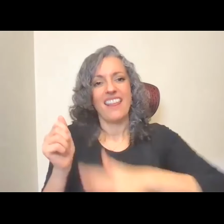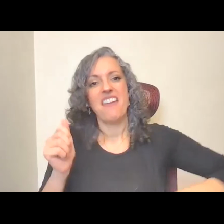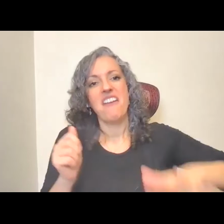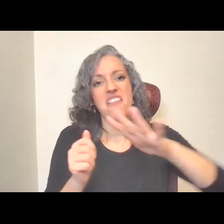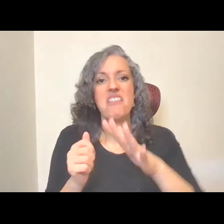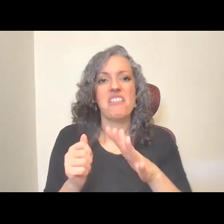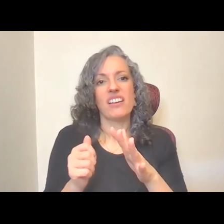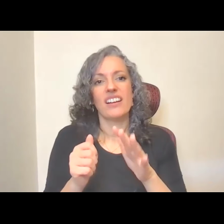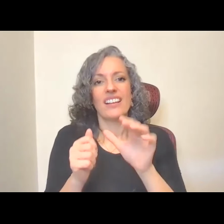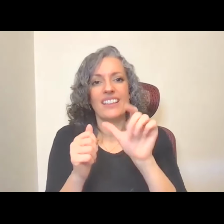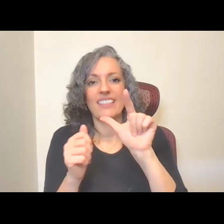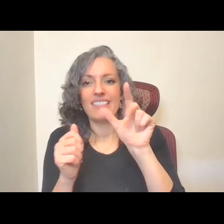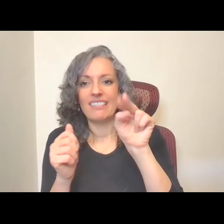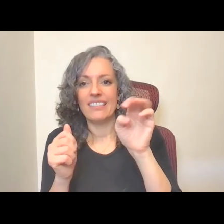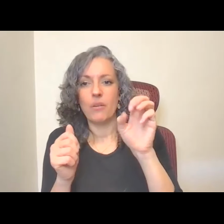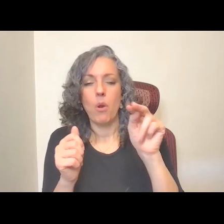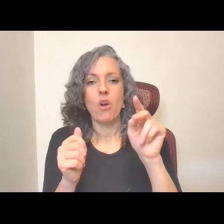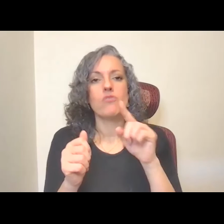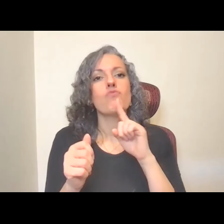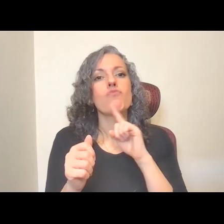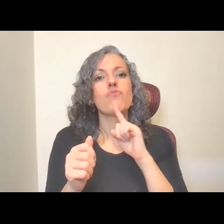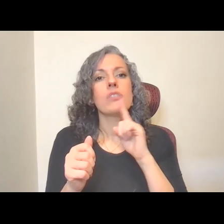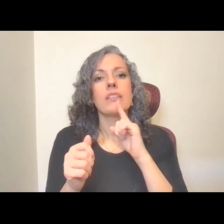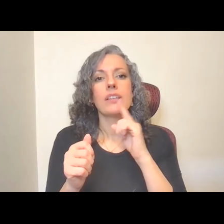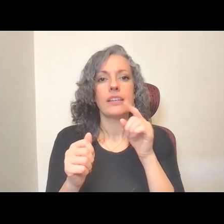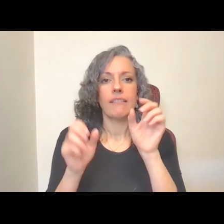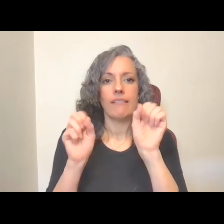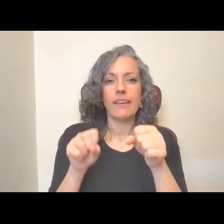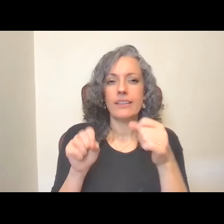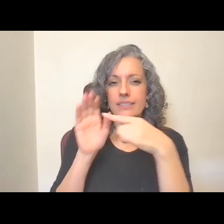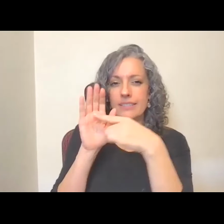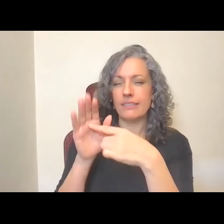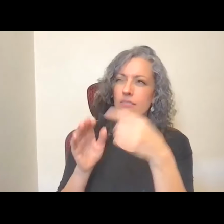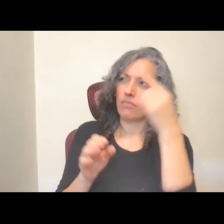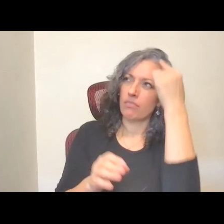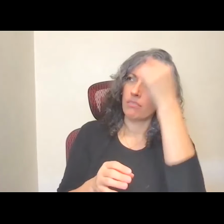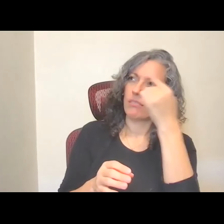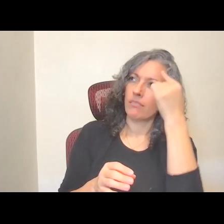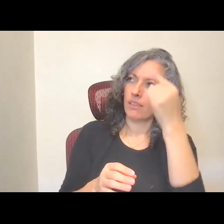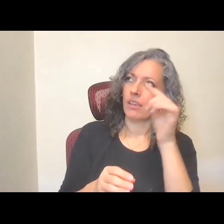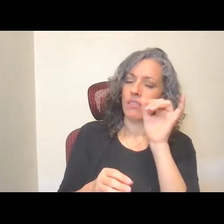useful to screen reader users because then they can get a sense of the page structure directly